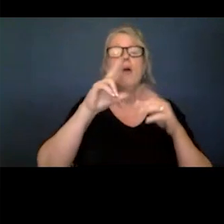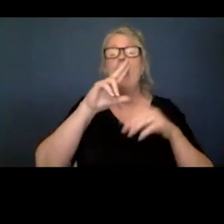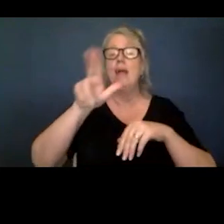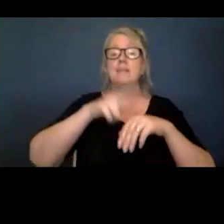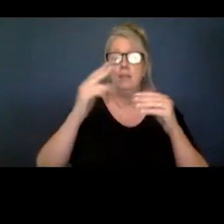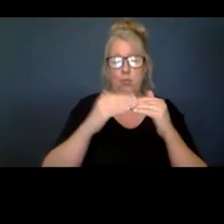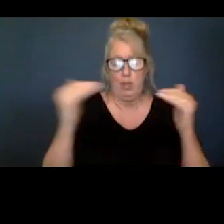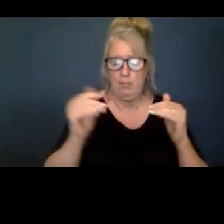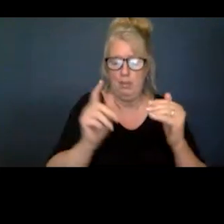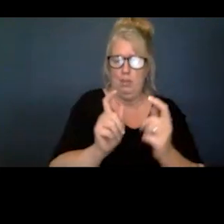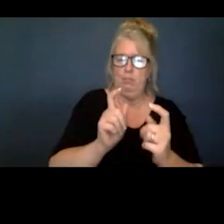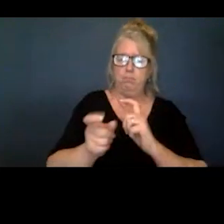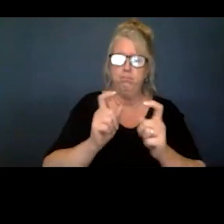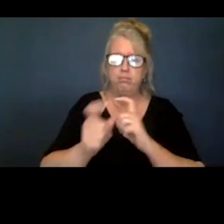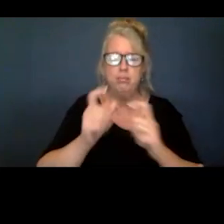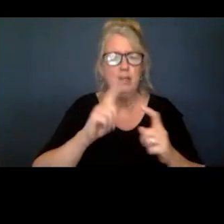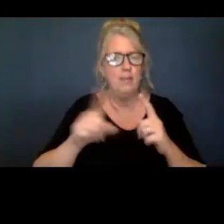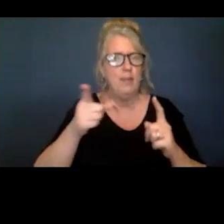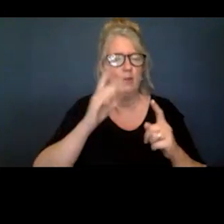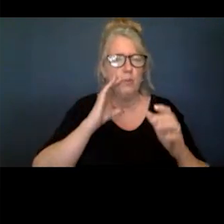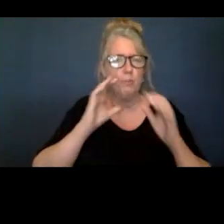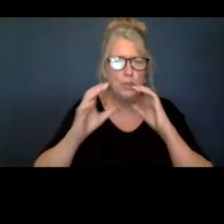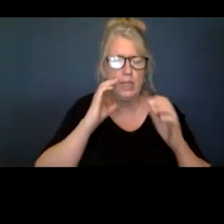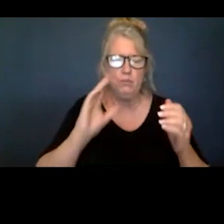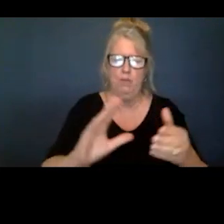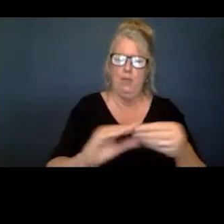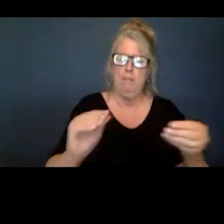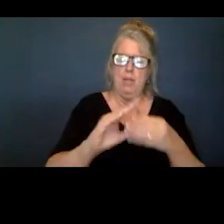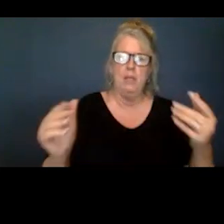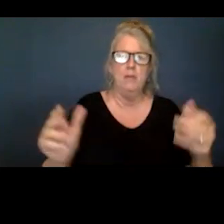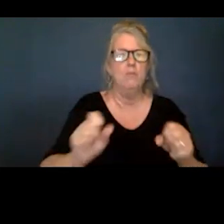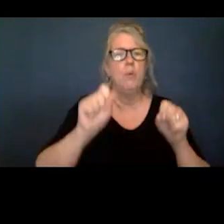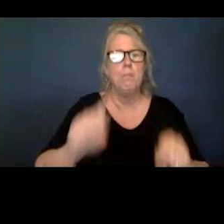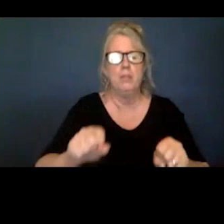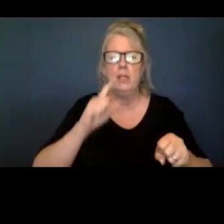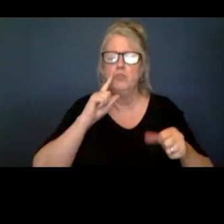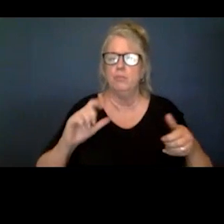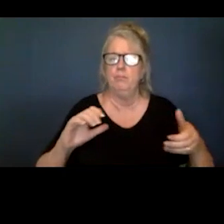to tailor that communication. The messaging for a potential partnership with a community center